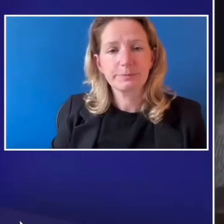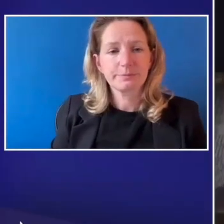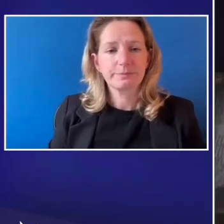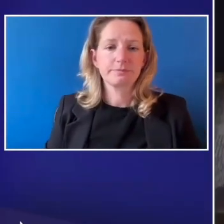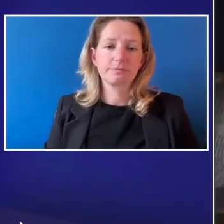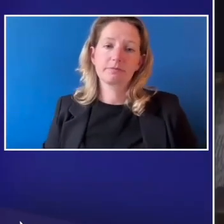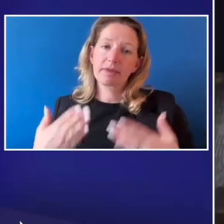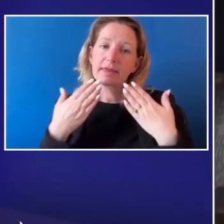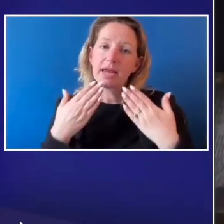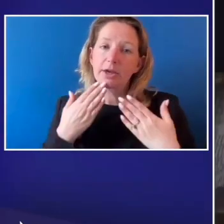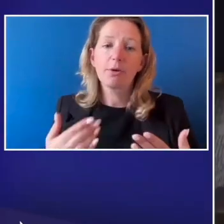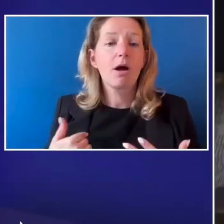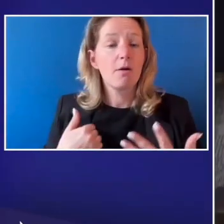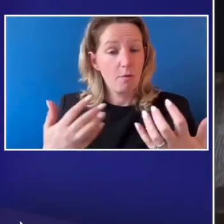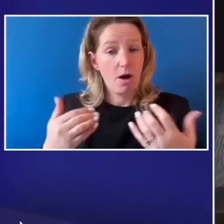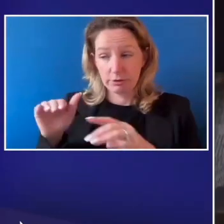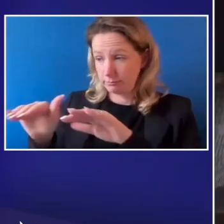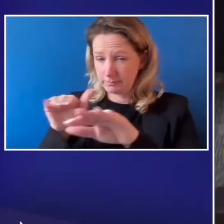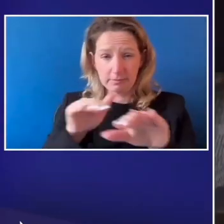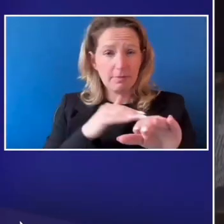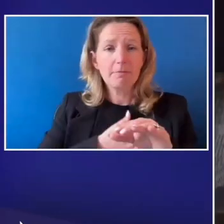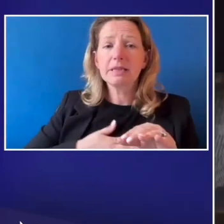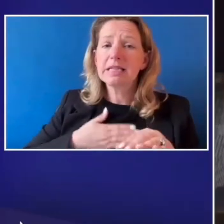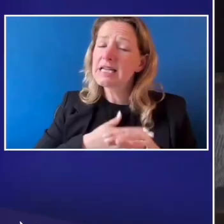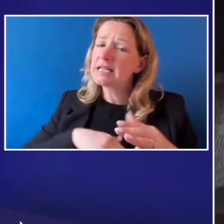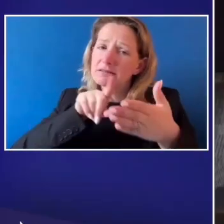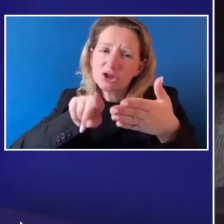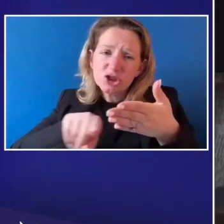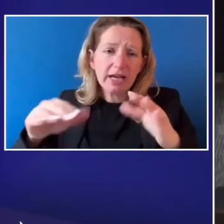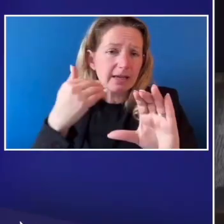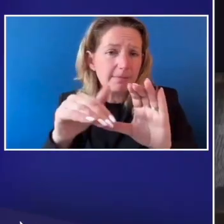I would like to remind everyone to closely monitor emails this evening as things may be shared out.